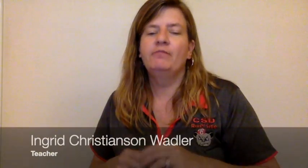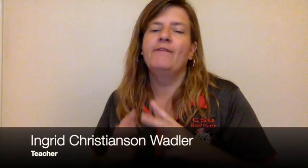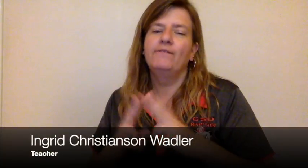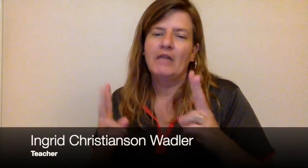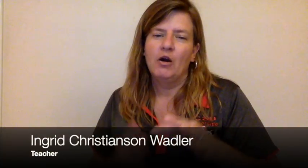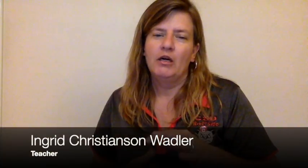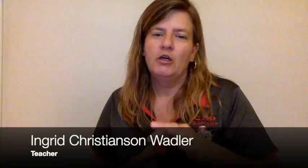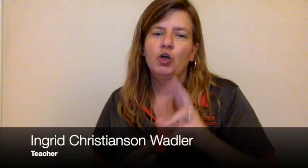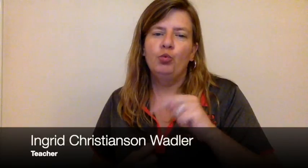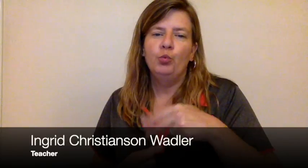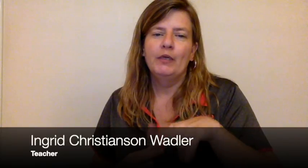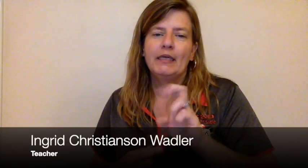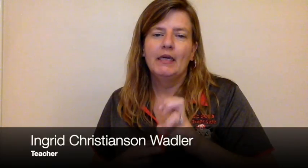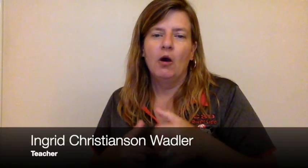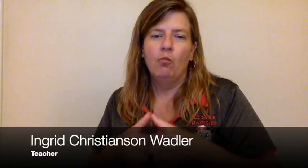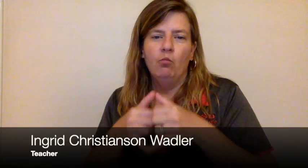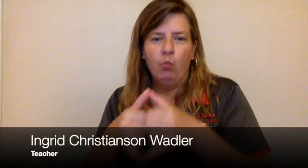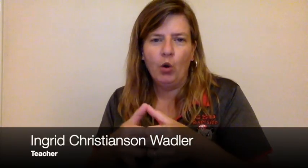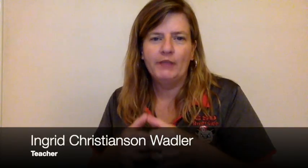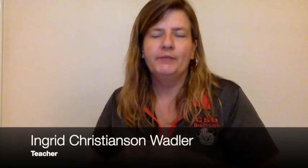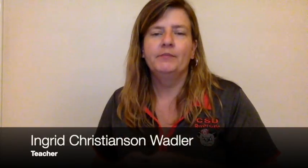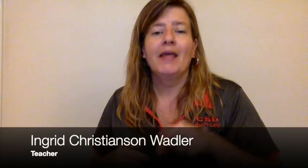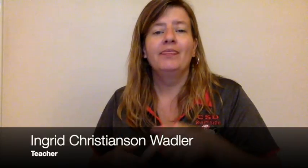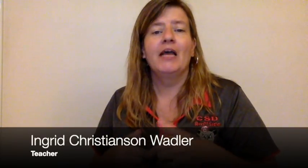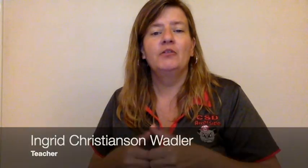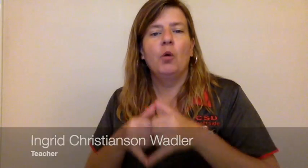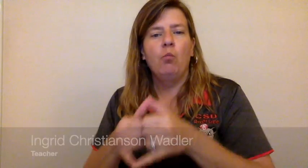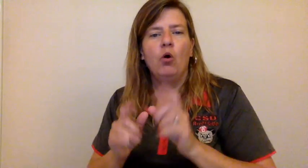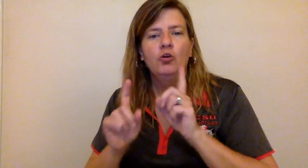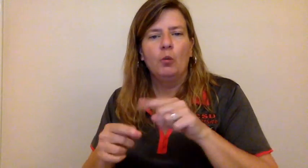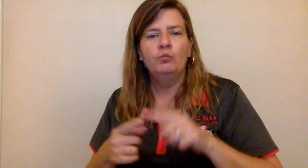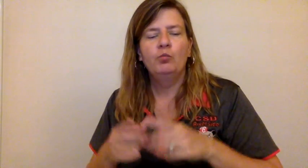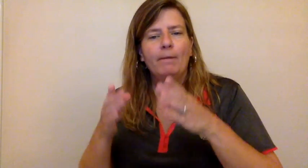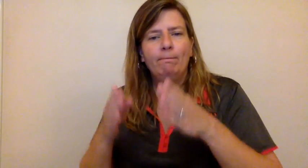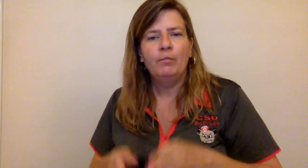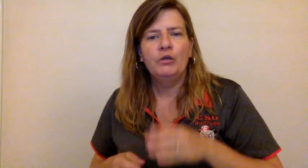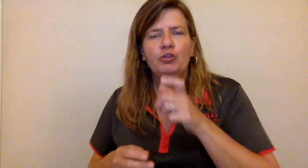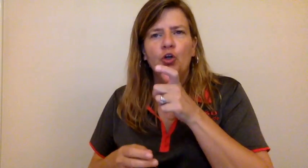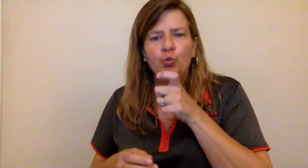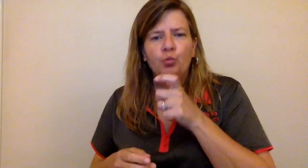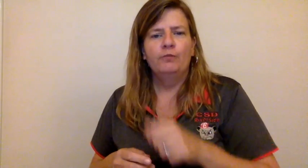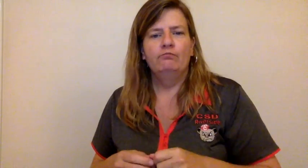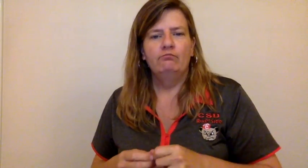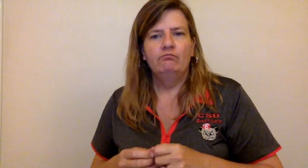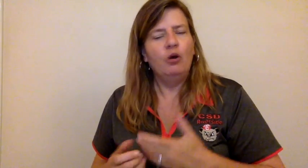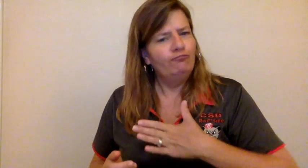individual that is ready whenever they're